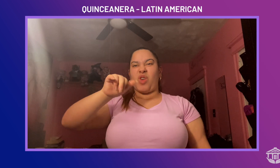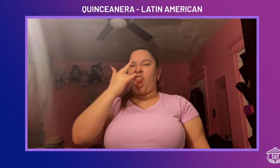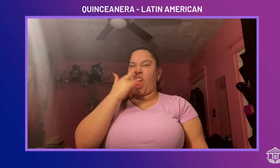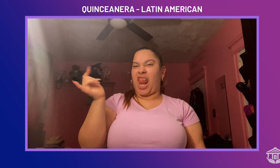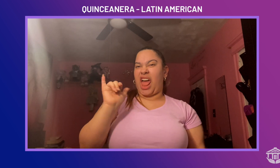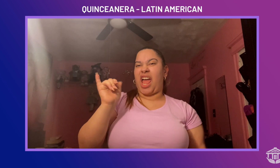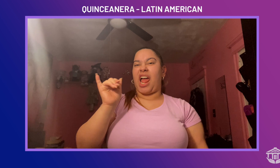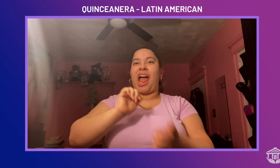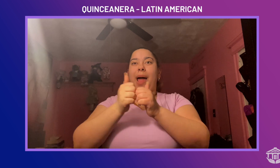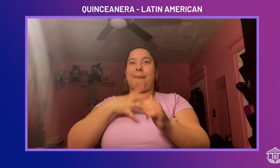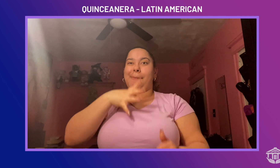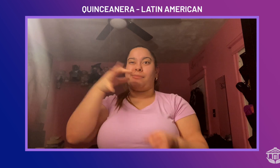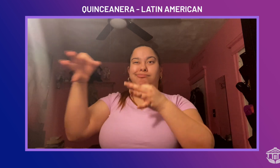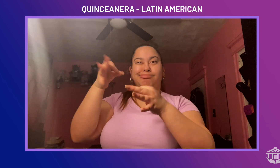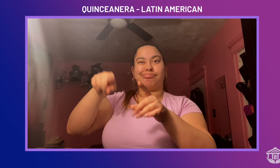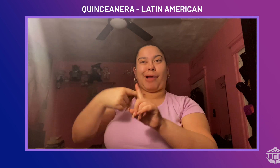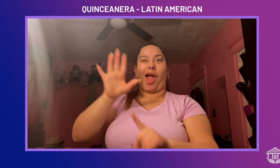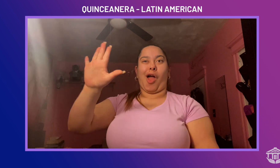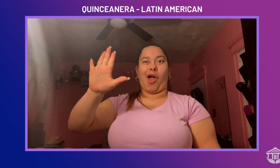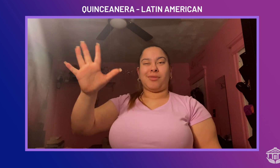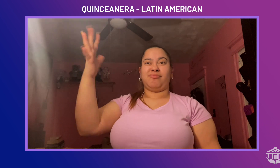I’ve grown up listening to stories of my own mother’s quinceanera,